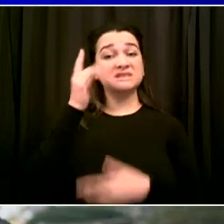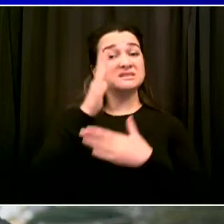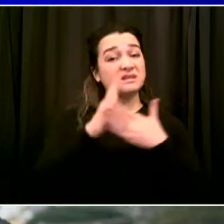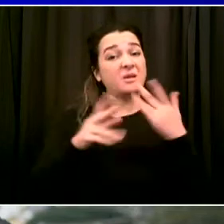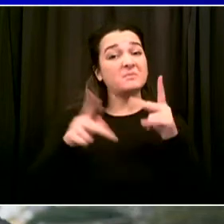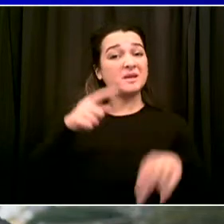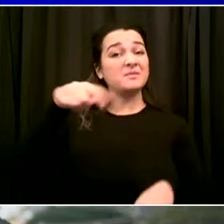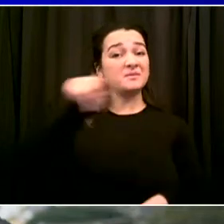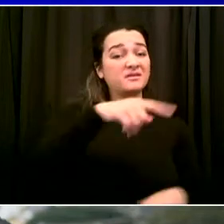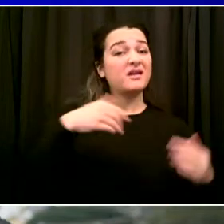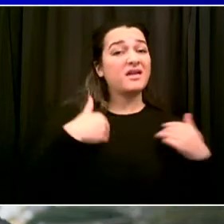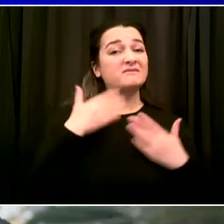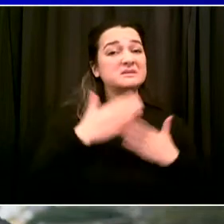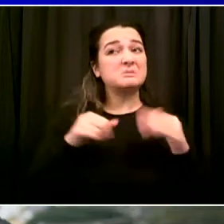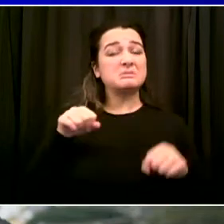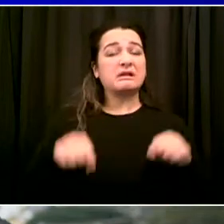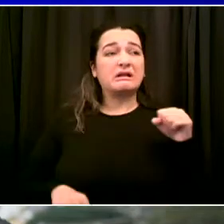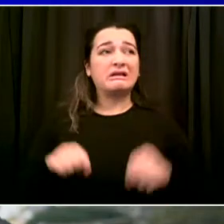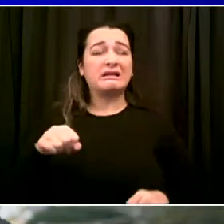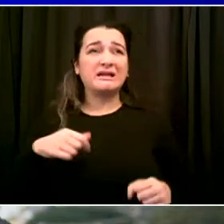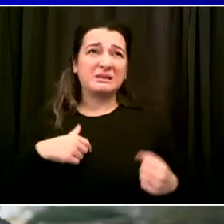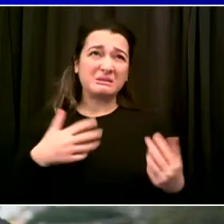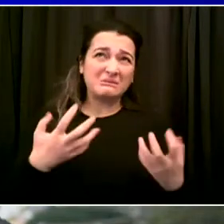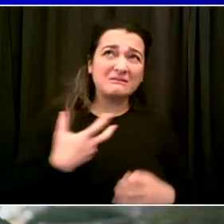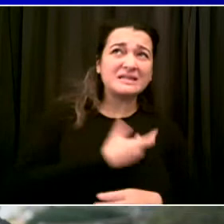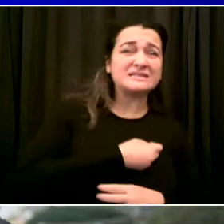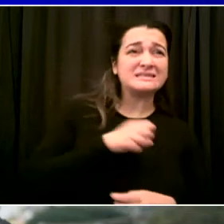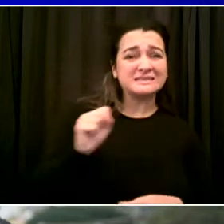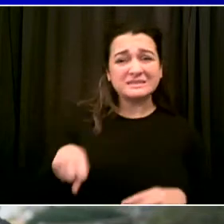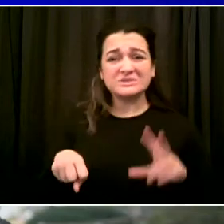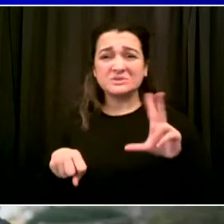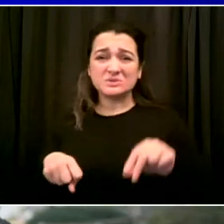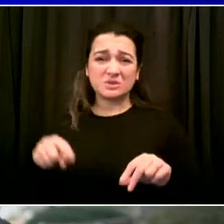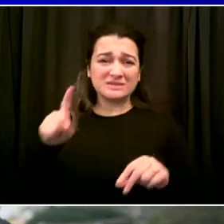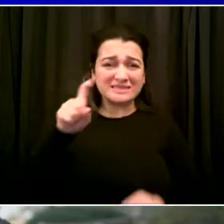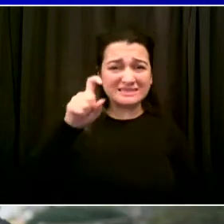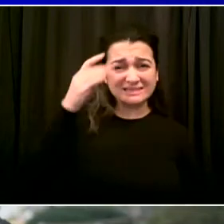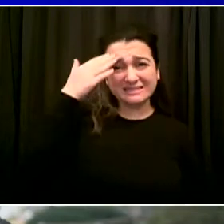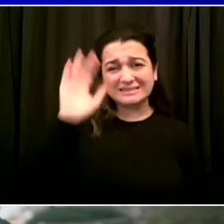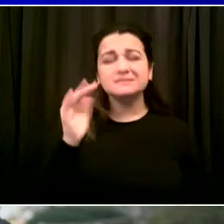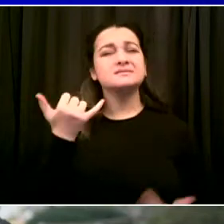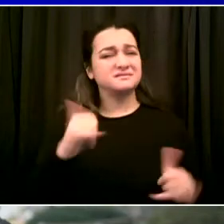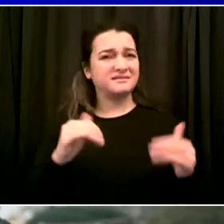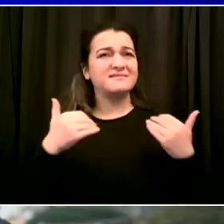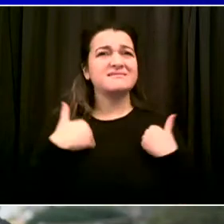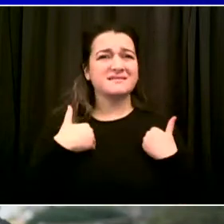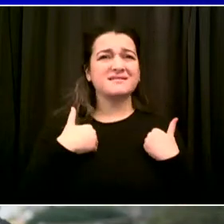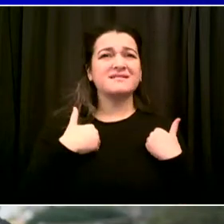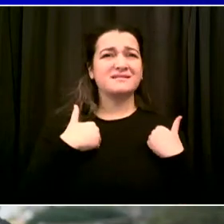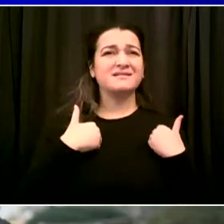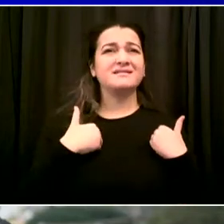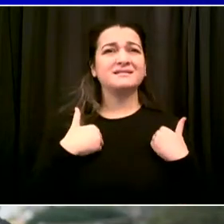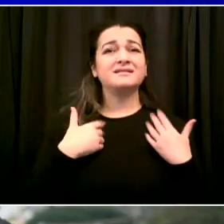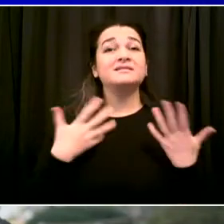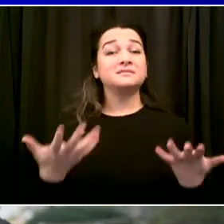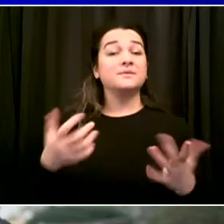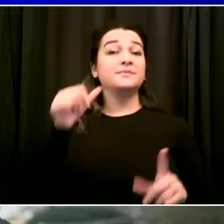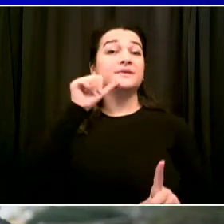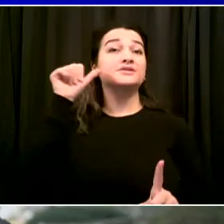THERE, PEOPLE WHO NEED TO HEAR FROM TRUSTED VOICES. YESTERDAY, WE HAD A POWERFUL GATHERIIG NG NFROM LEADERS, THI SOMETHING WE DO AT THE START OF